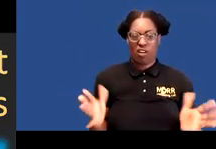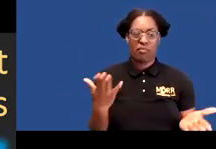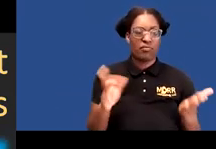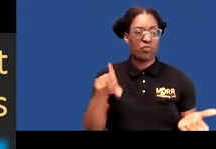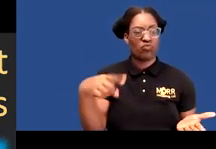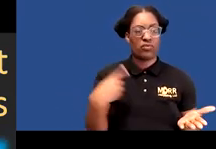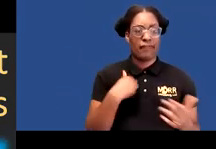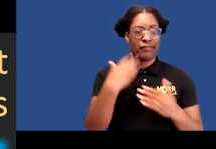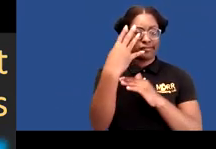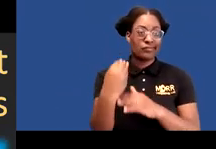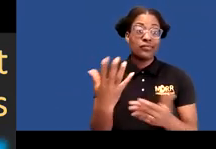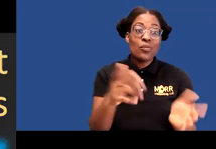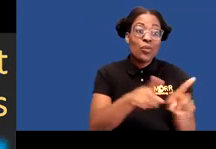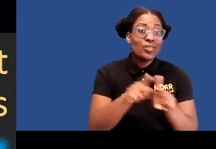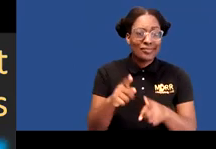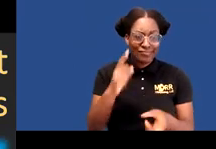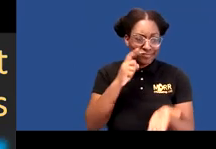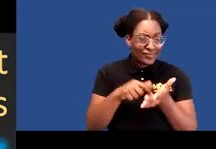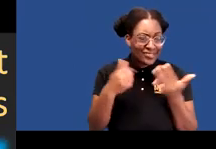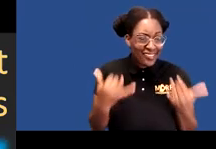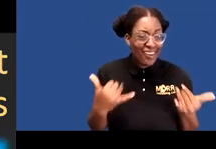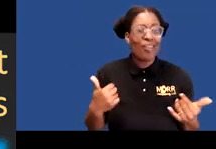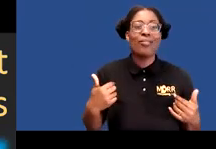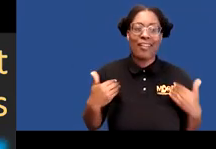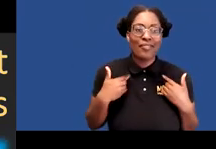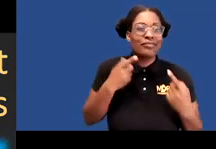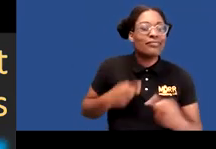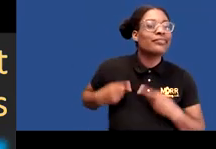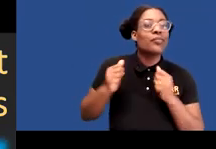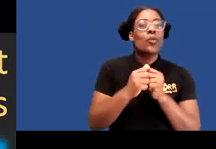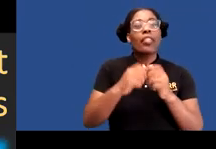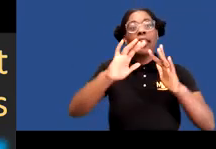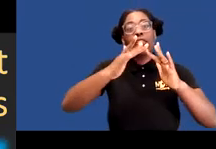sometimes we do have challenges with the internet strength,